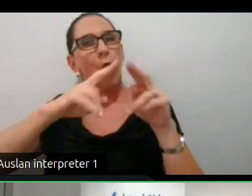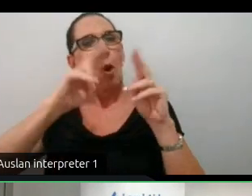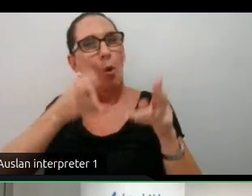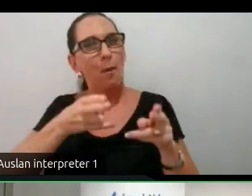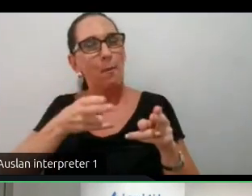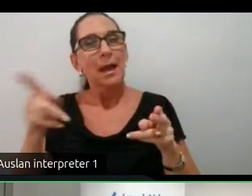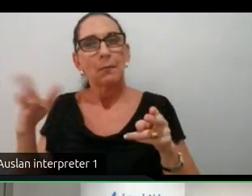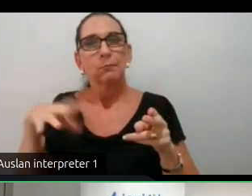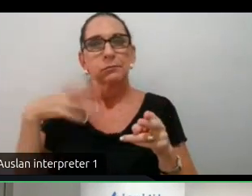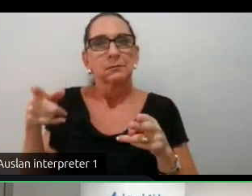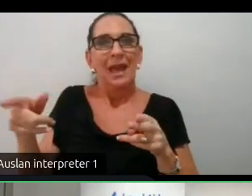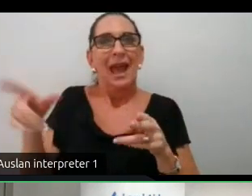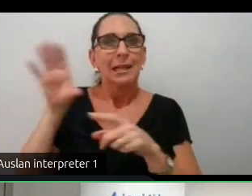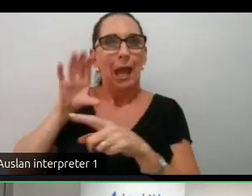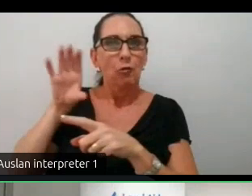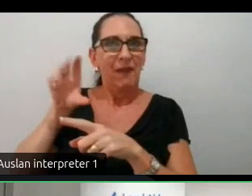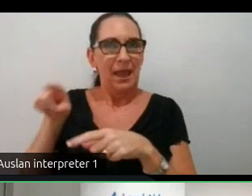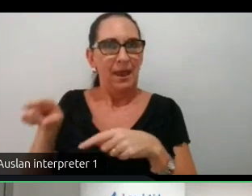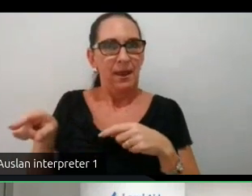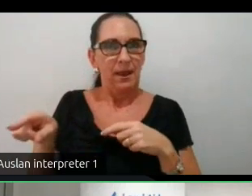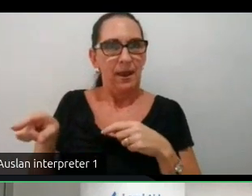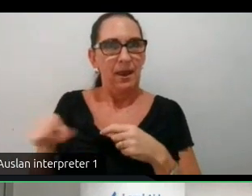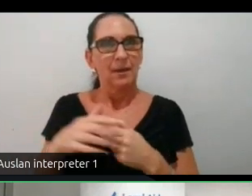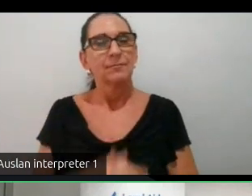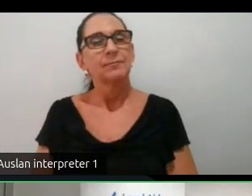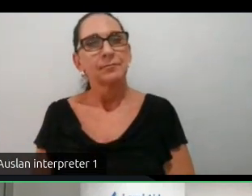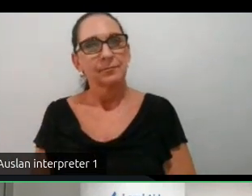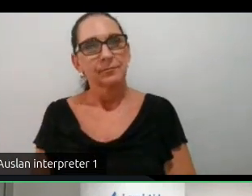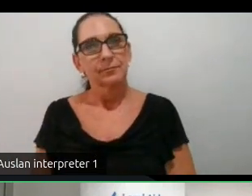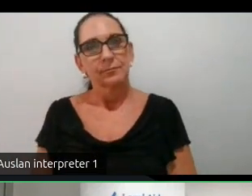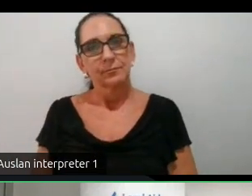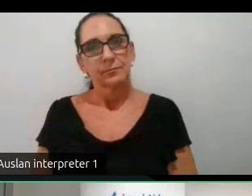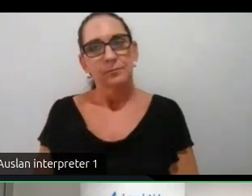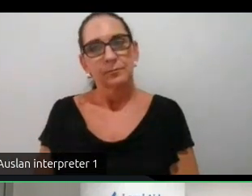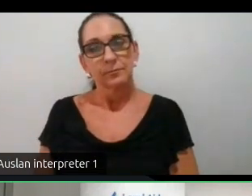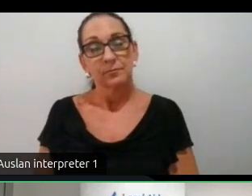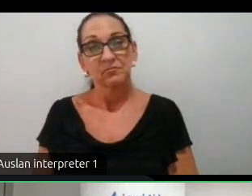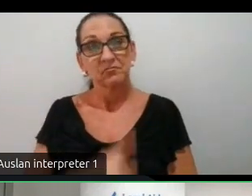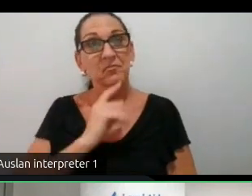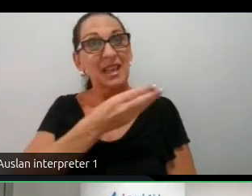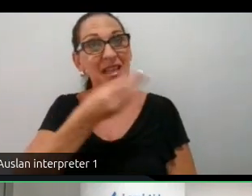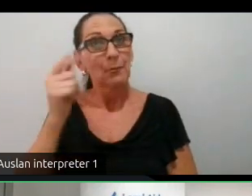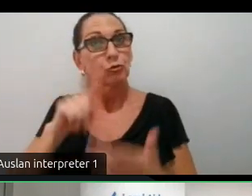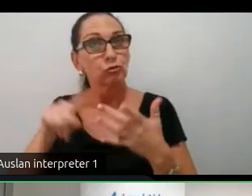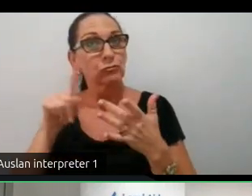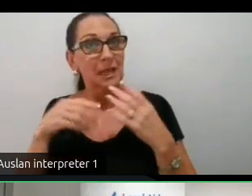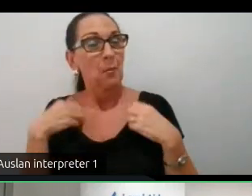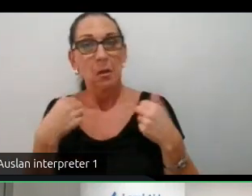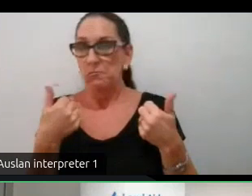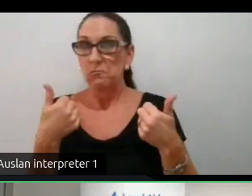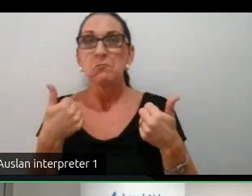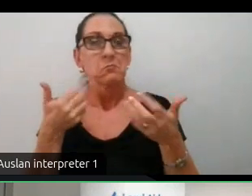the home, they've got the caravan. Yep. and and some insurers have been great at responding to